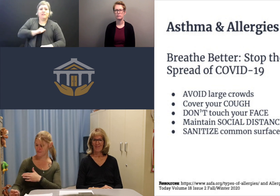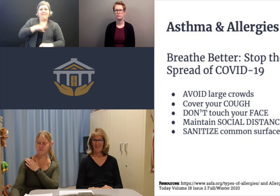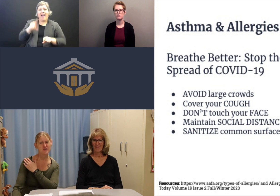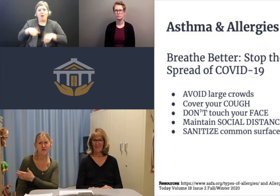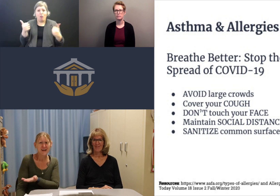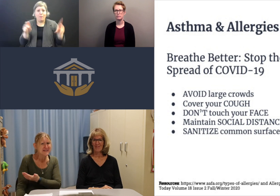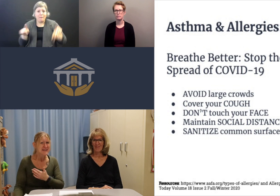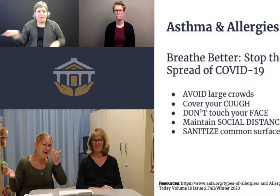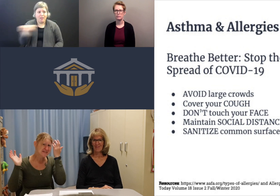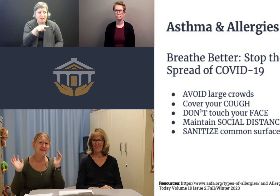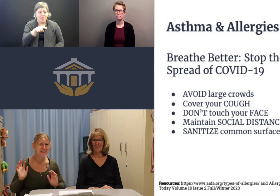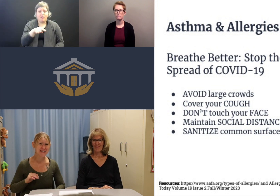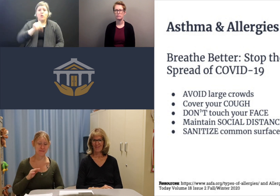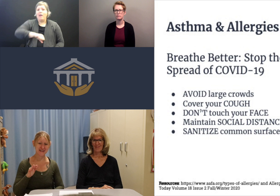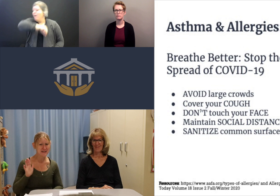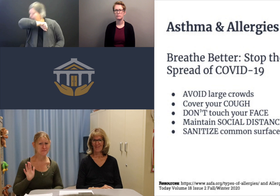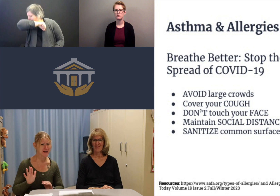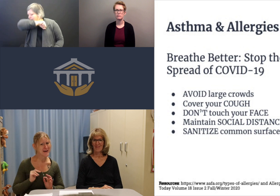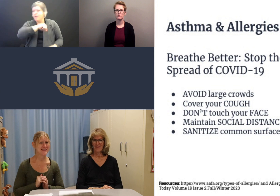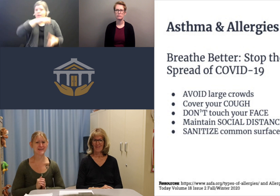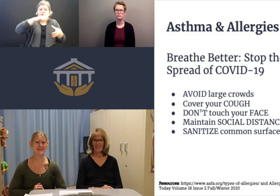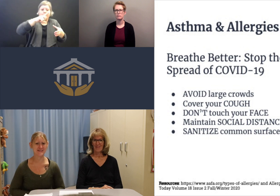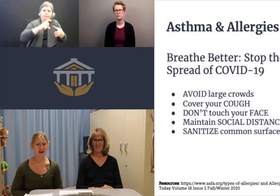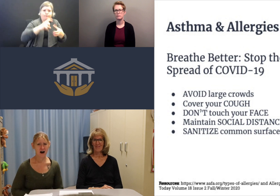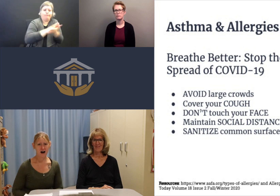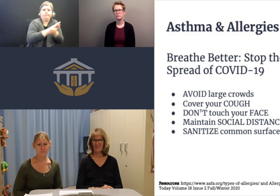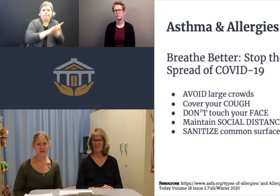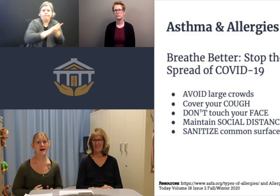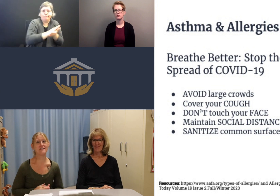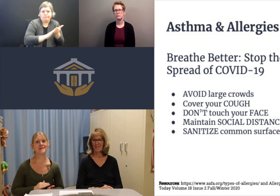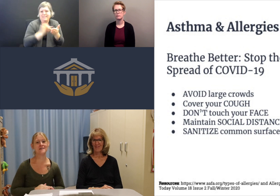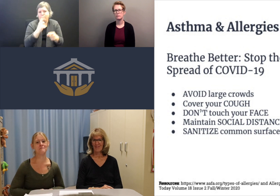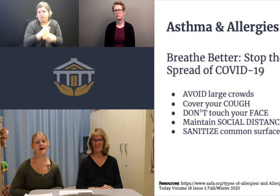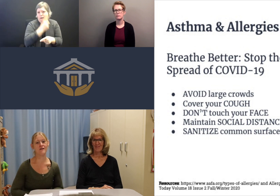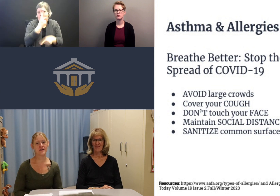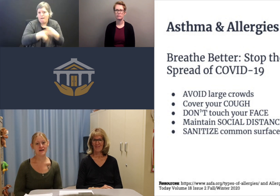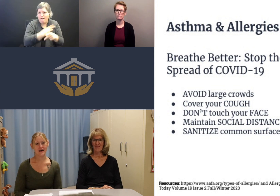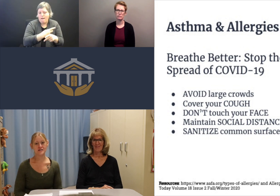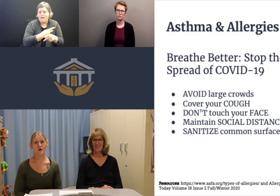Put a little hand sanitizer on it depending on what kind it is, um, but cover your mouth. Don't